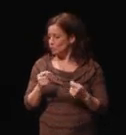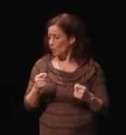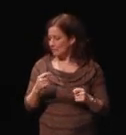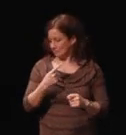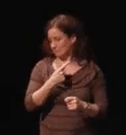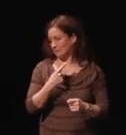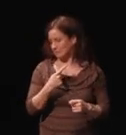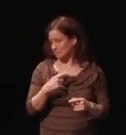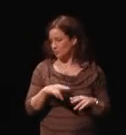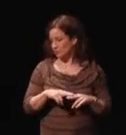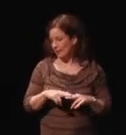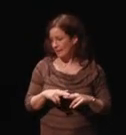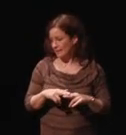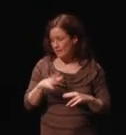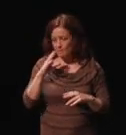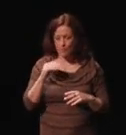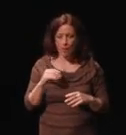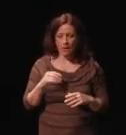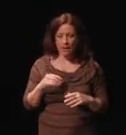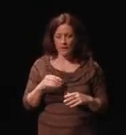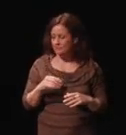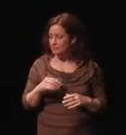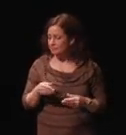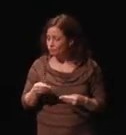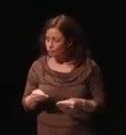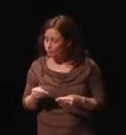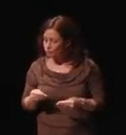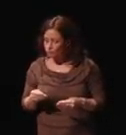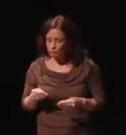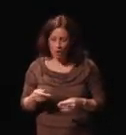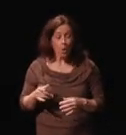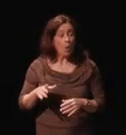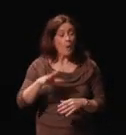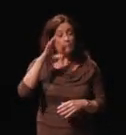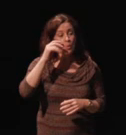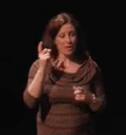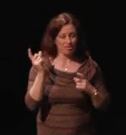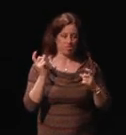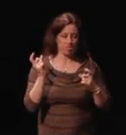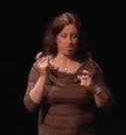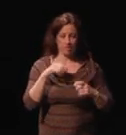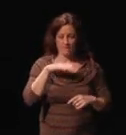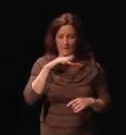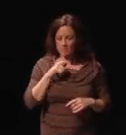These boys looking a bit fed up because they're not really getting a go.